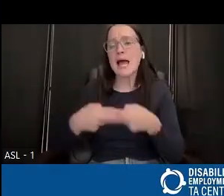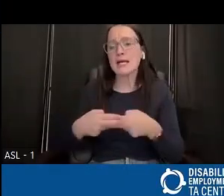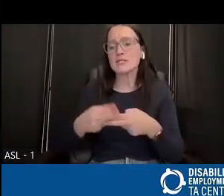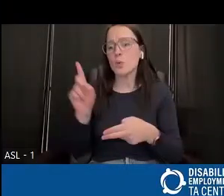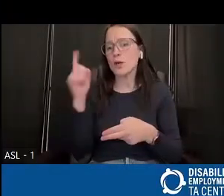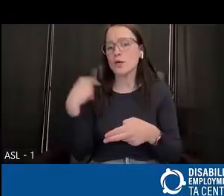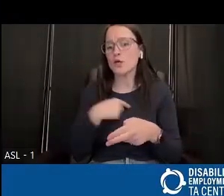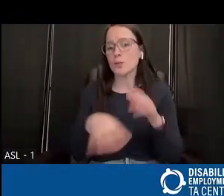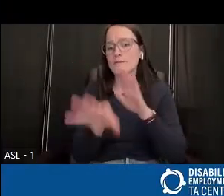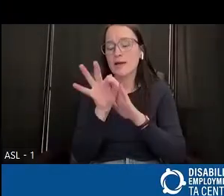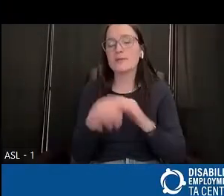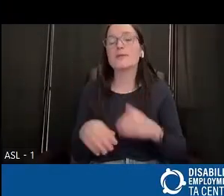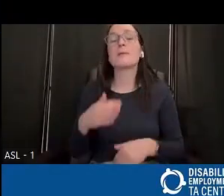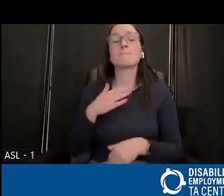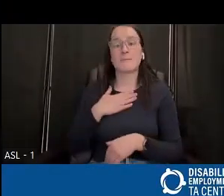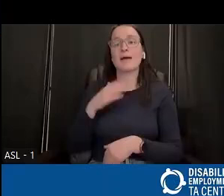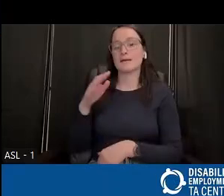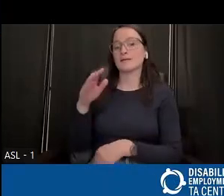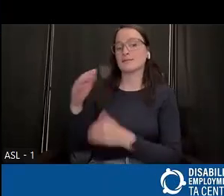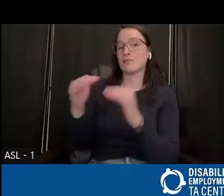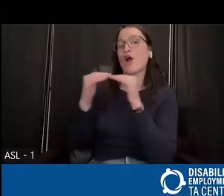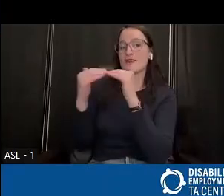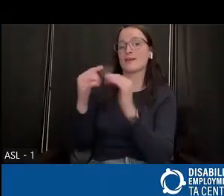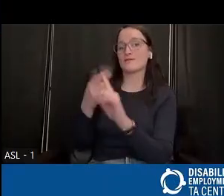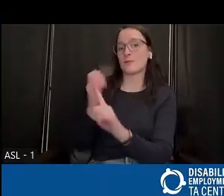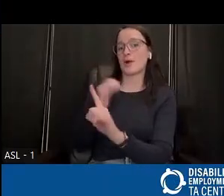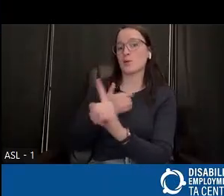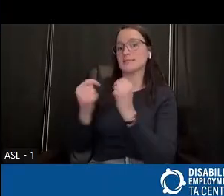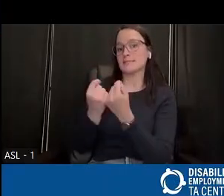from the DETAC team will be dropping the link to the slides in the chat throughout the event. So,